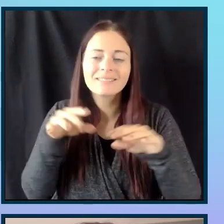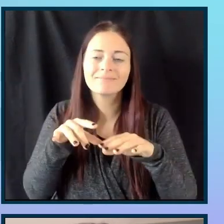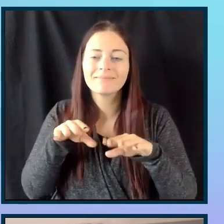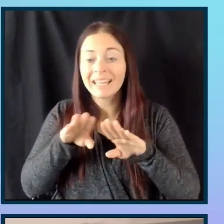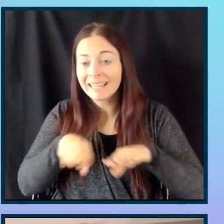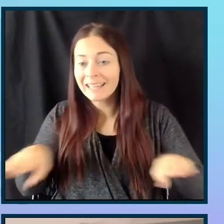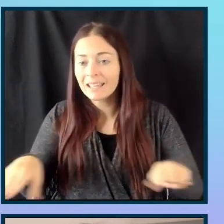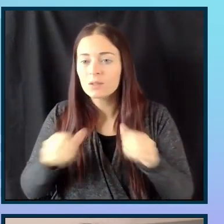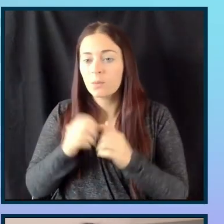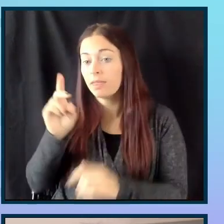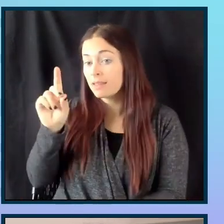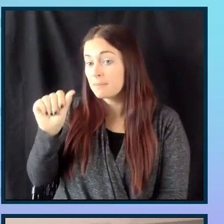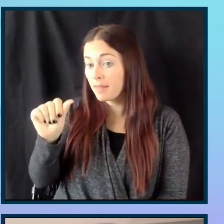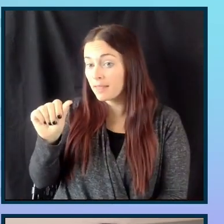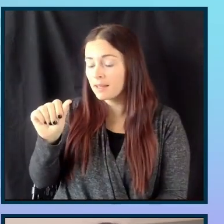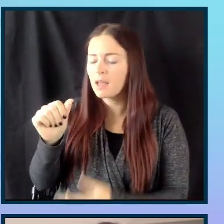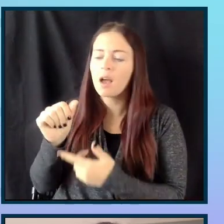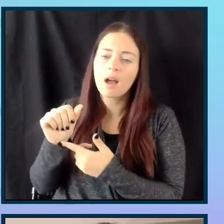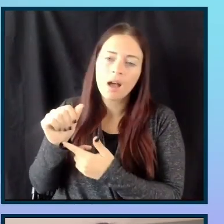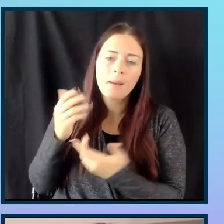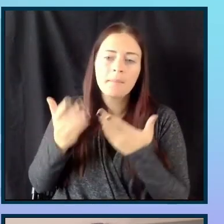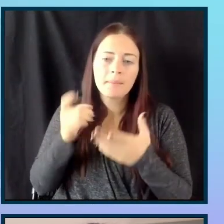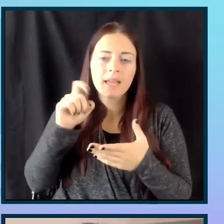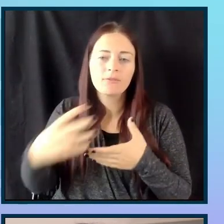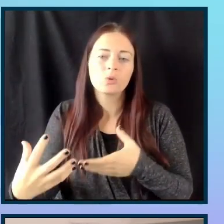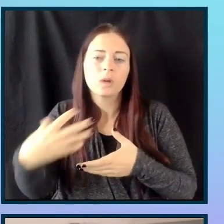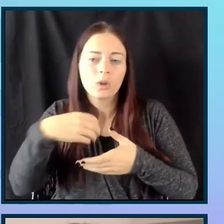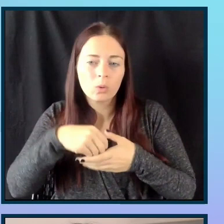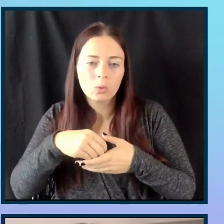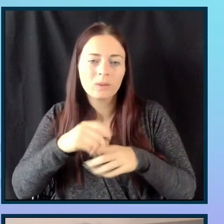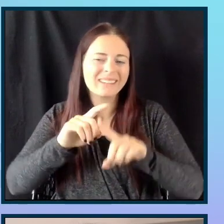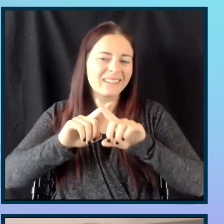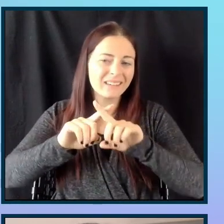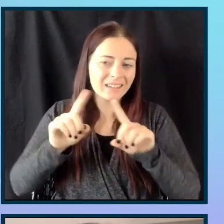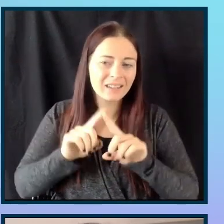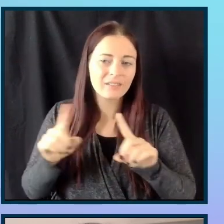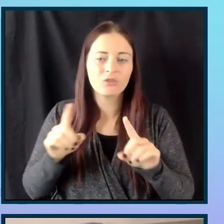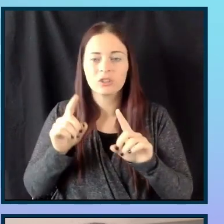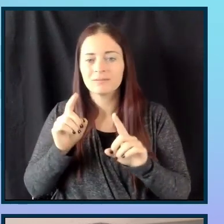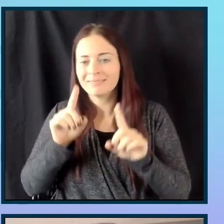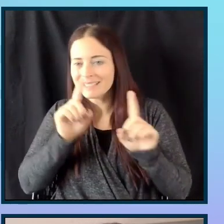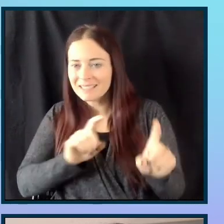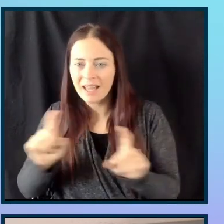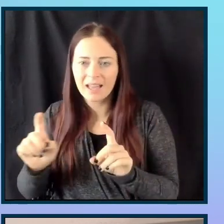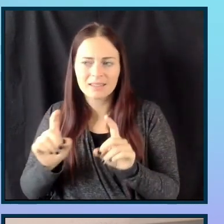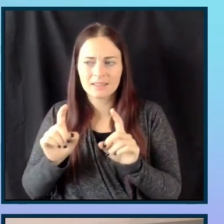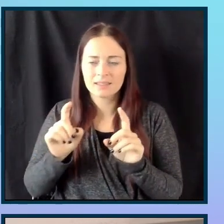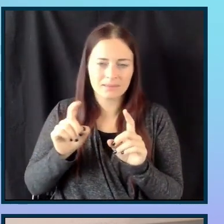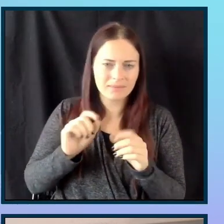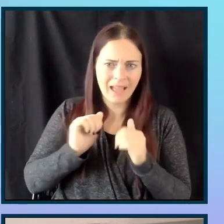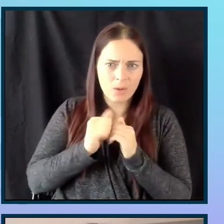that might require some additional things that you may want to report on how you've done that. Niche technologies is another one.